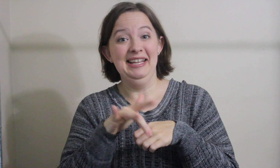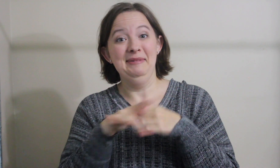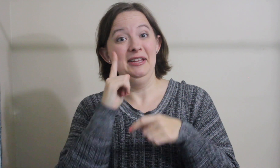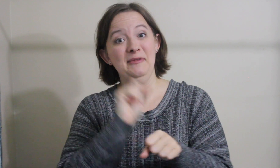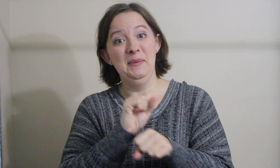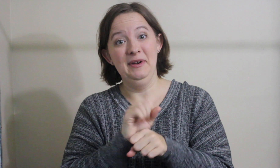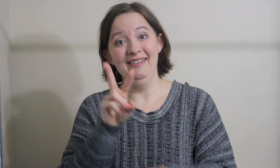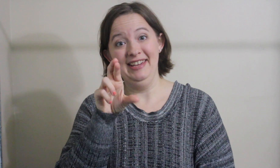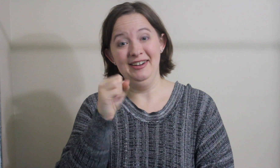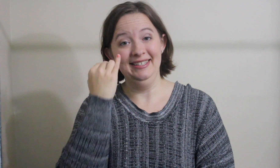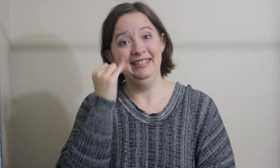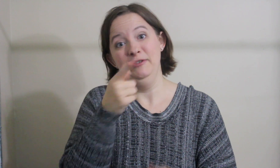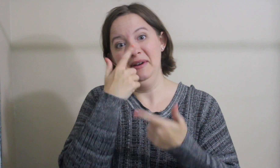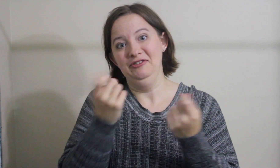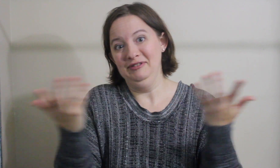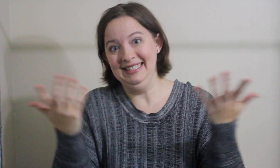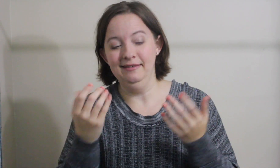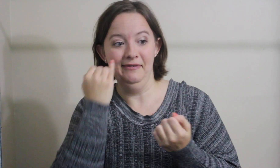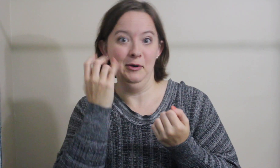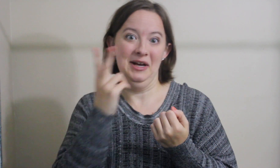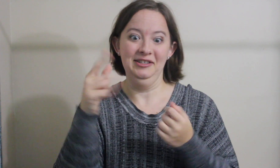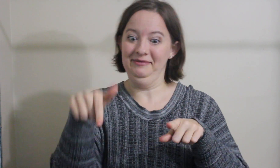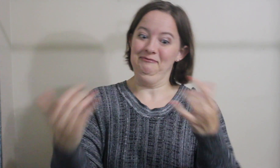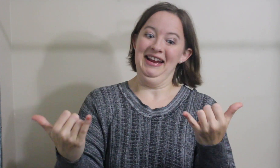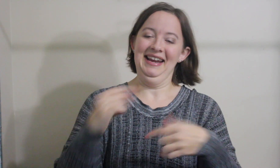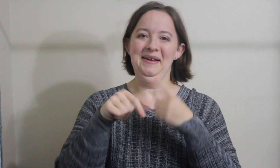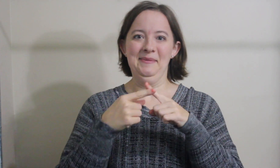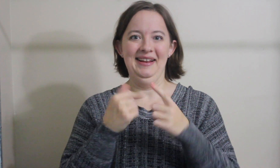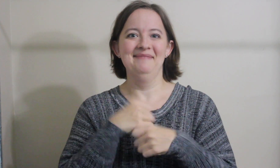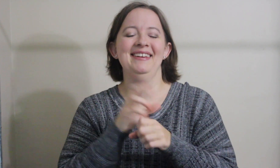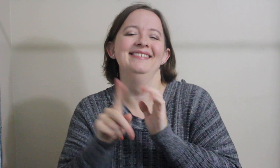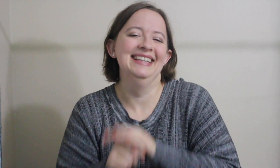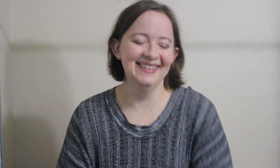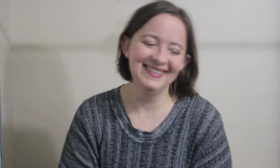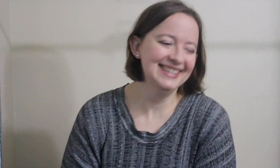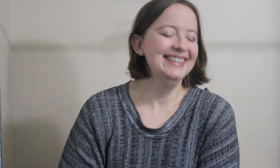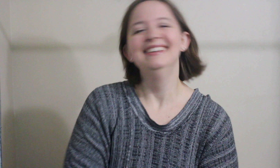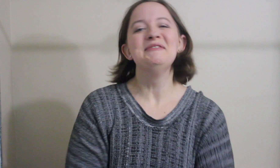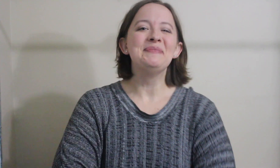So there's probably a lot of availability of work right now in VRS if you're watching this, as of when I'm making the video.